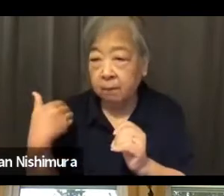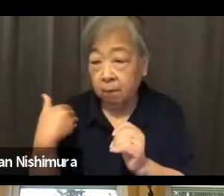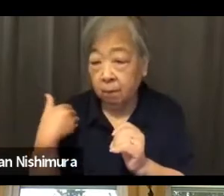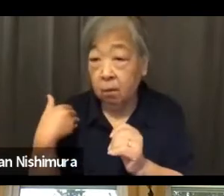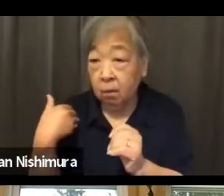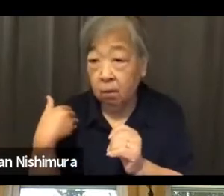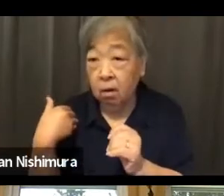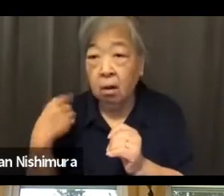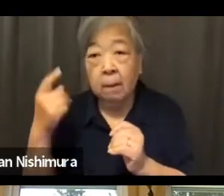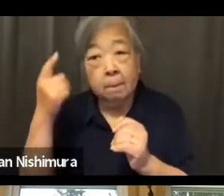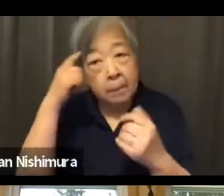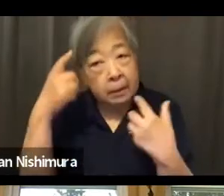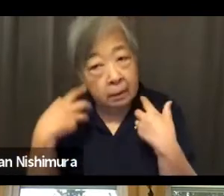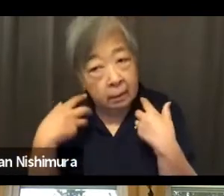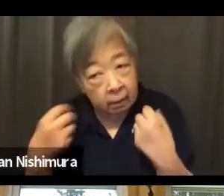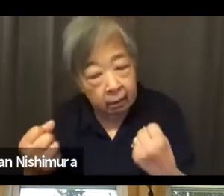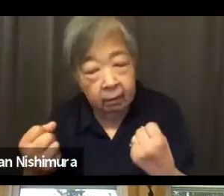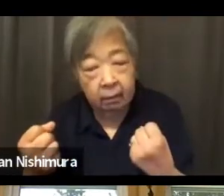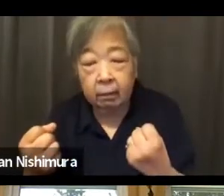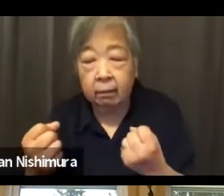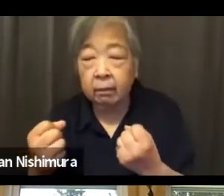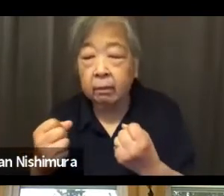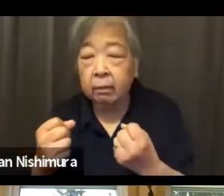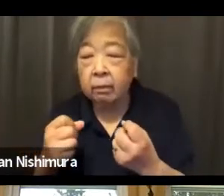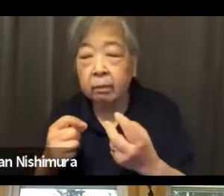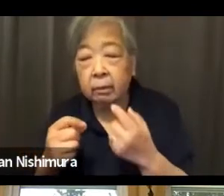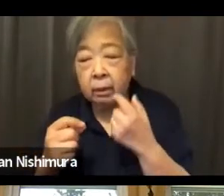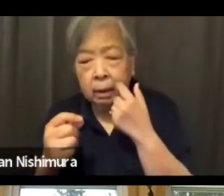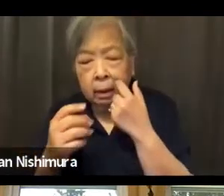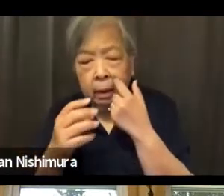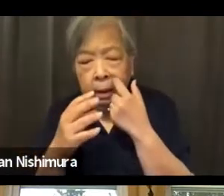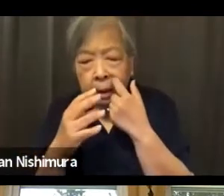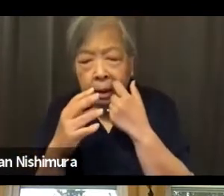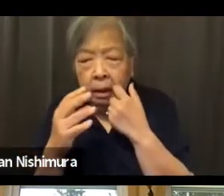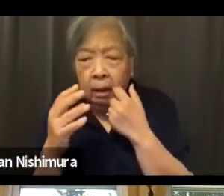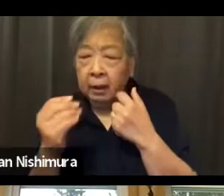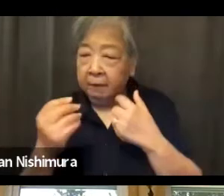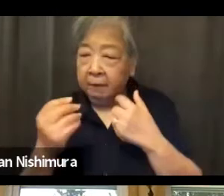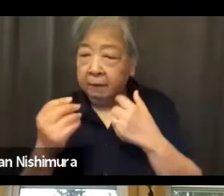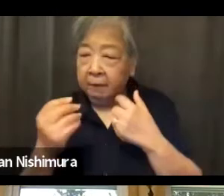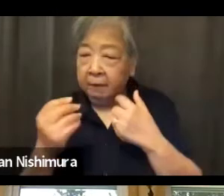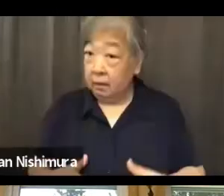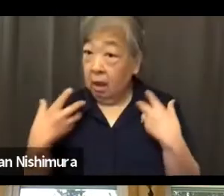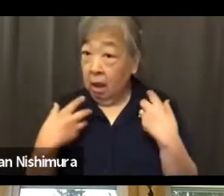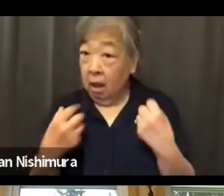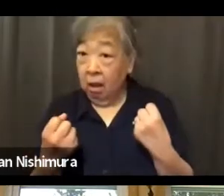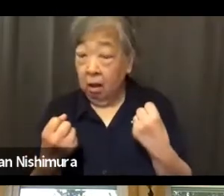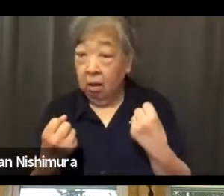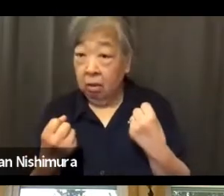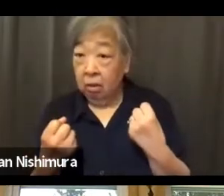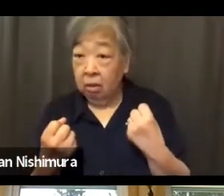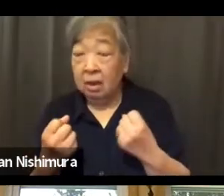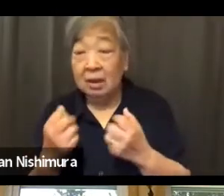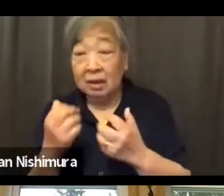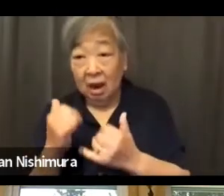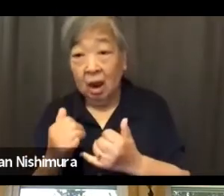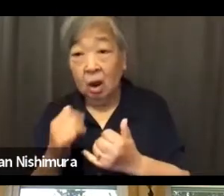mental health conditions, and physical health conditions that qualify now, and so Disability